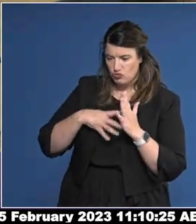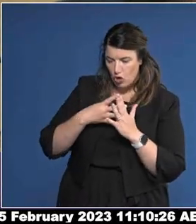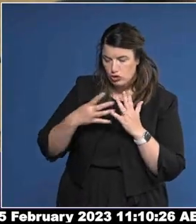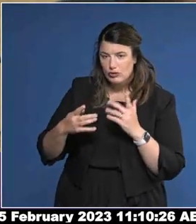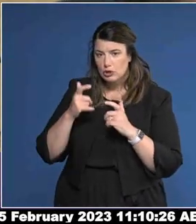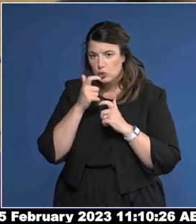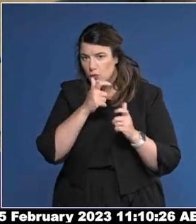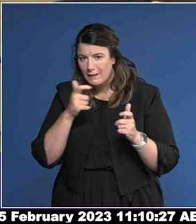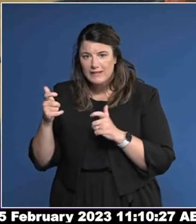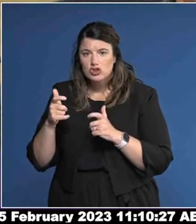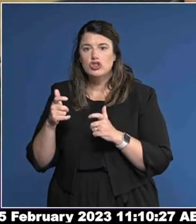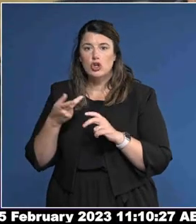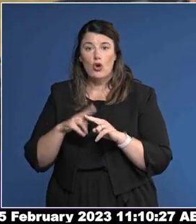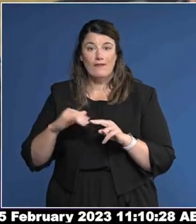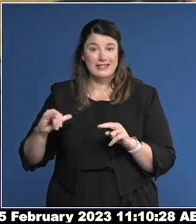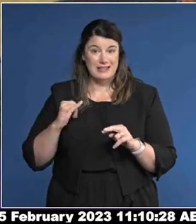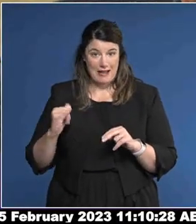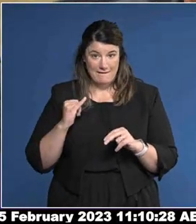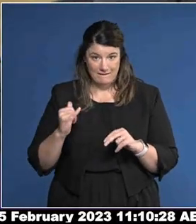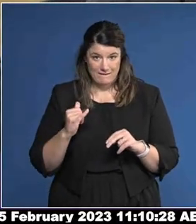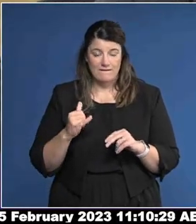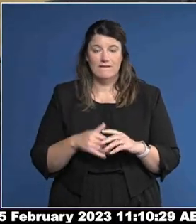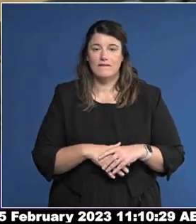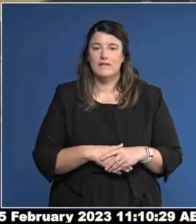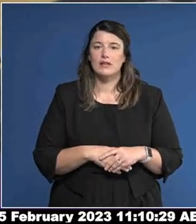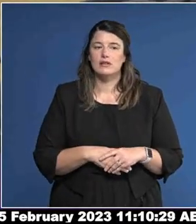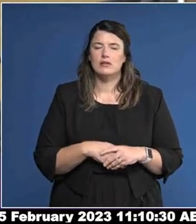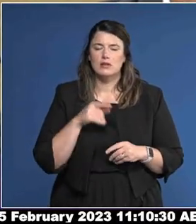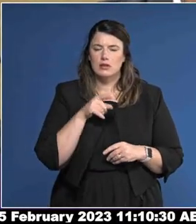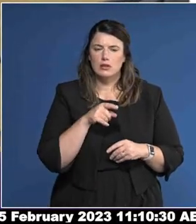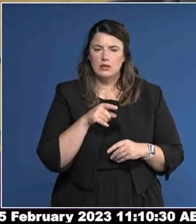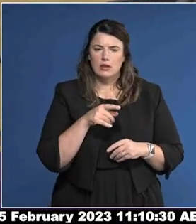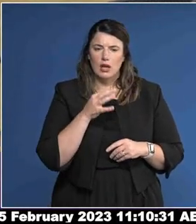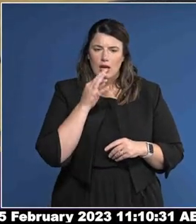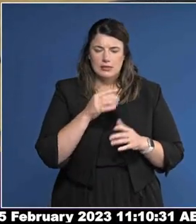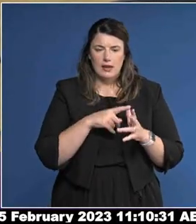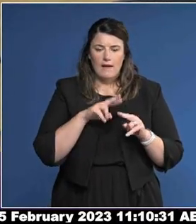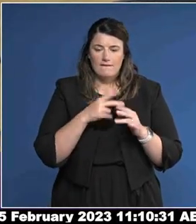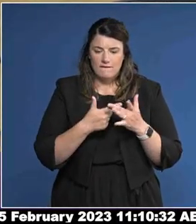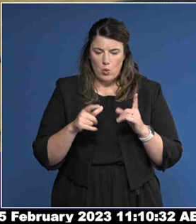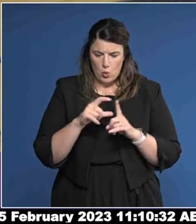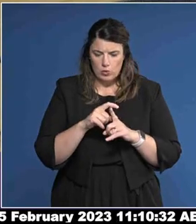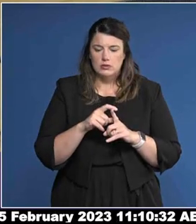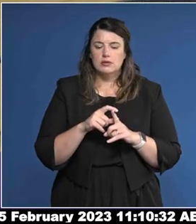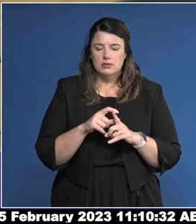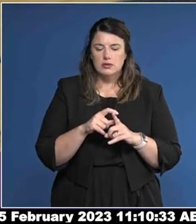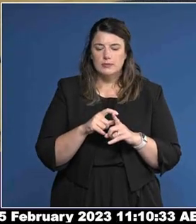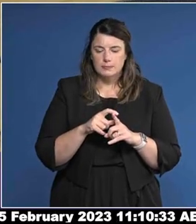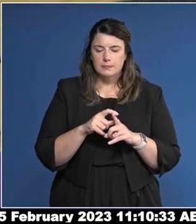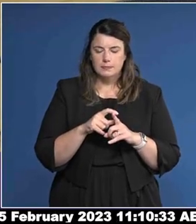So, Ms Toohey, at the Public hearing 23, you said this: